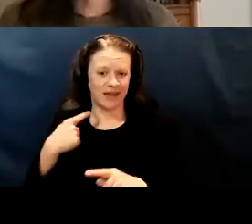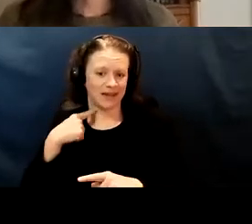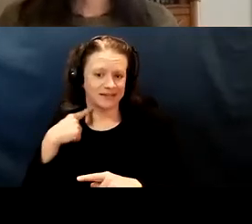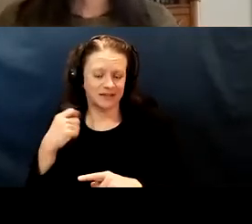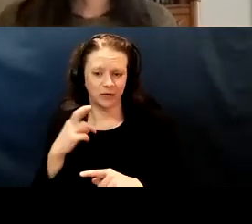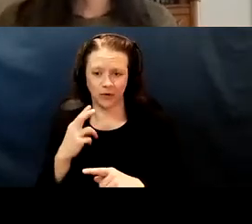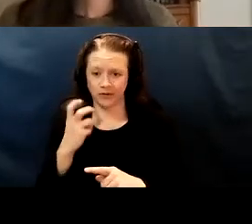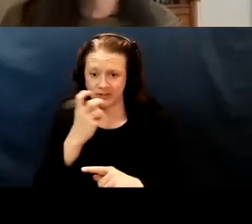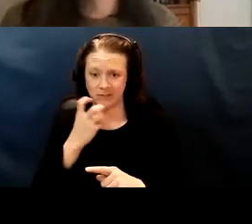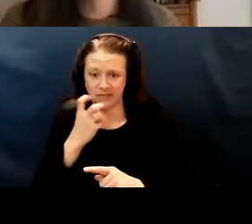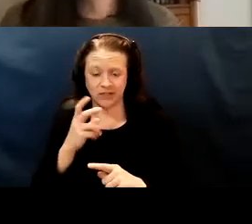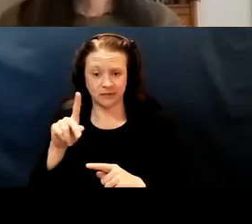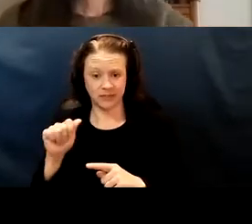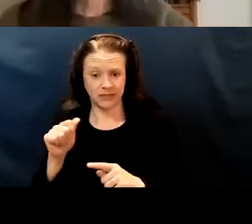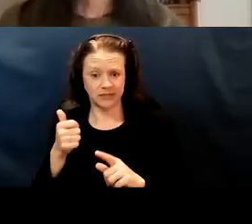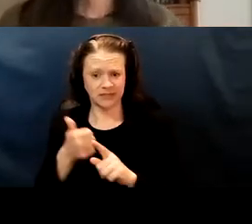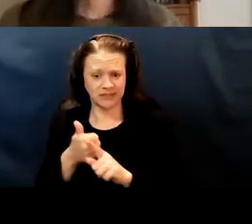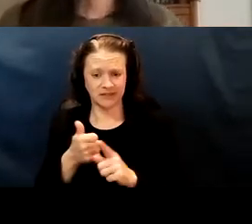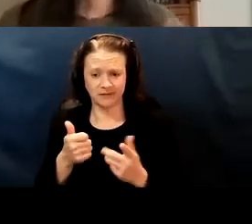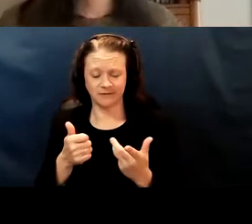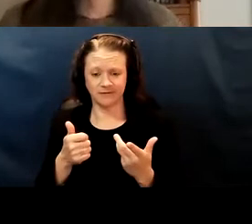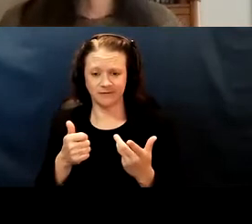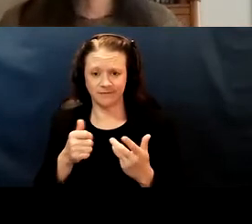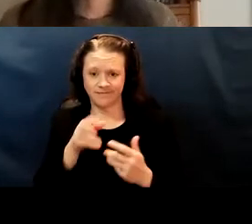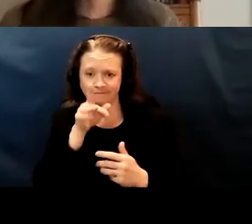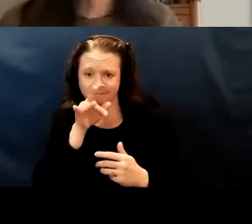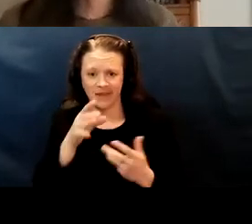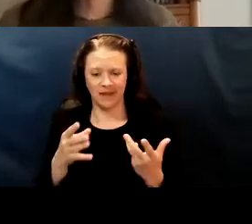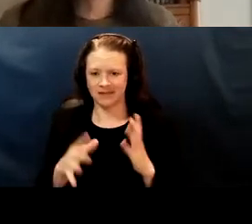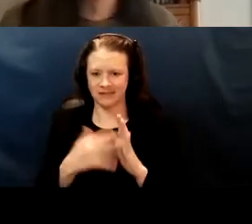really good friend who's deaf, who can't rely on automatic captions